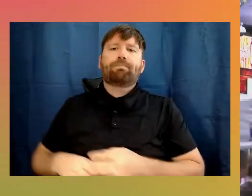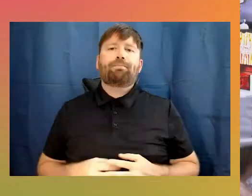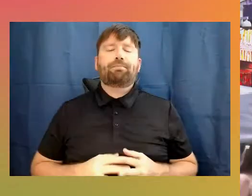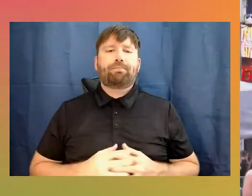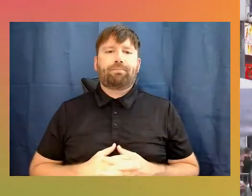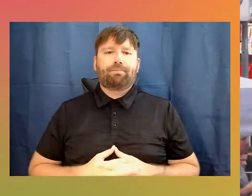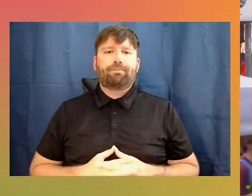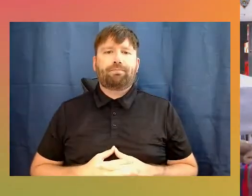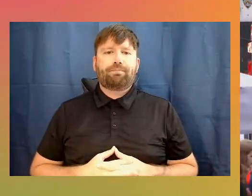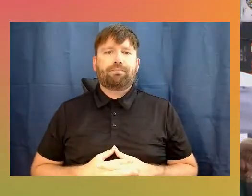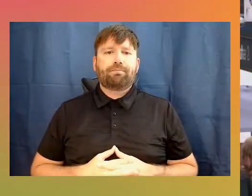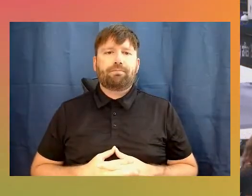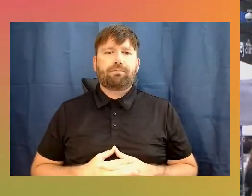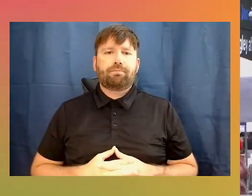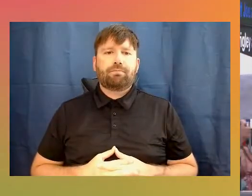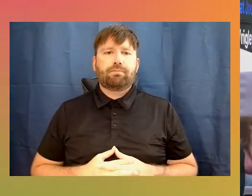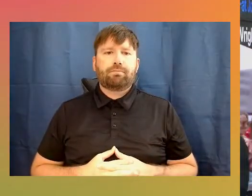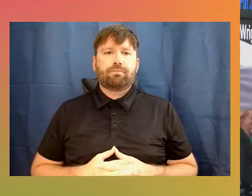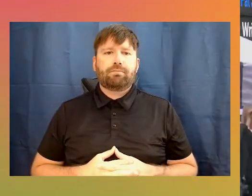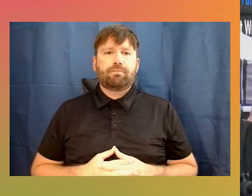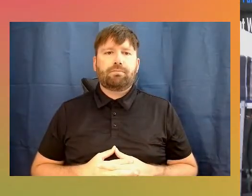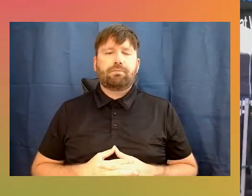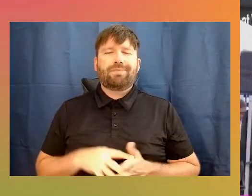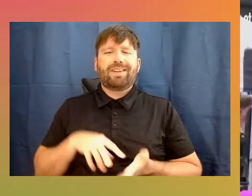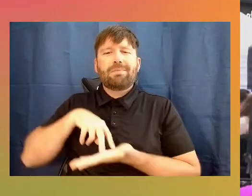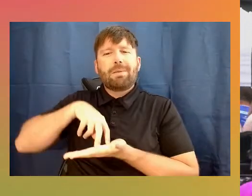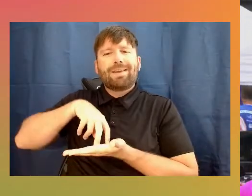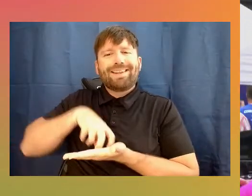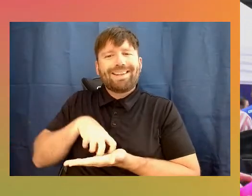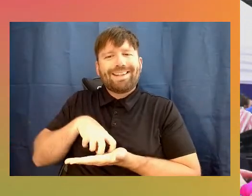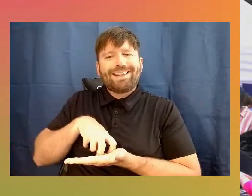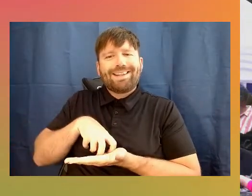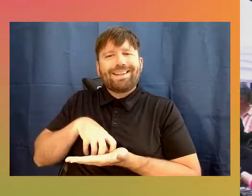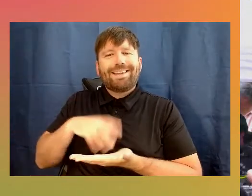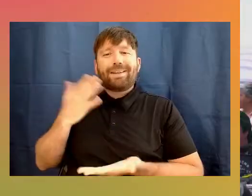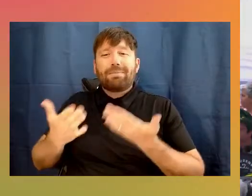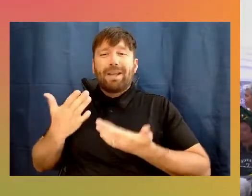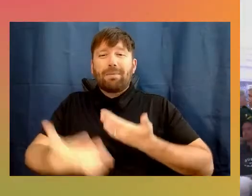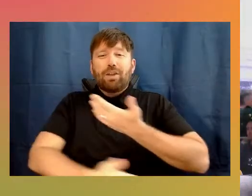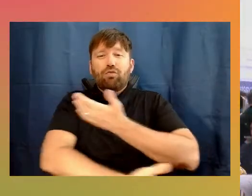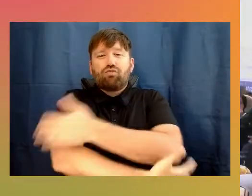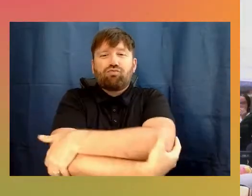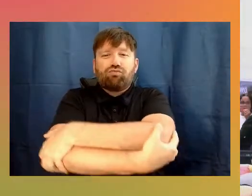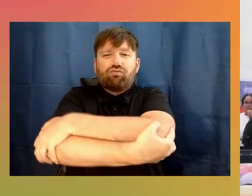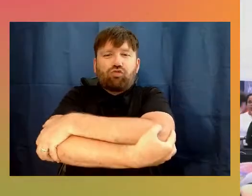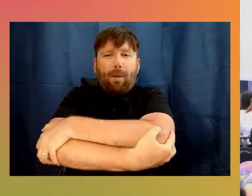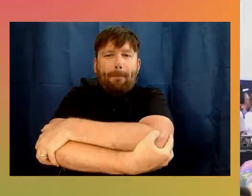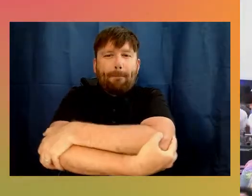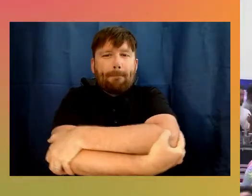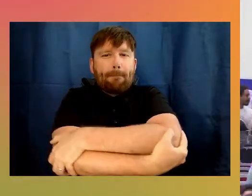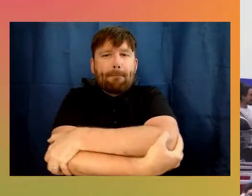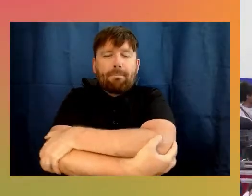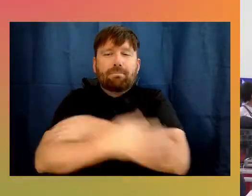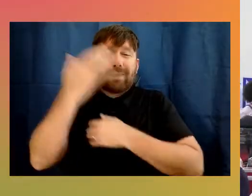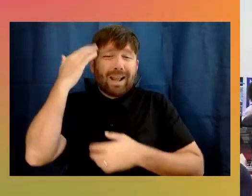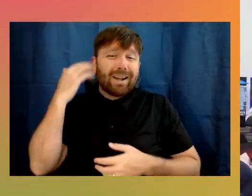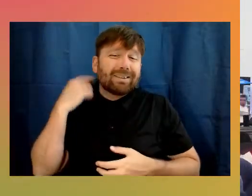HANDS ALL THE WAY BACK TO THE FEET.